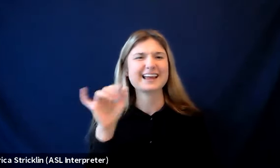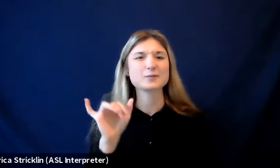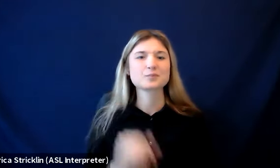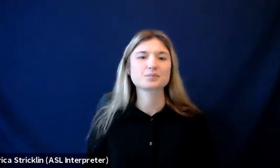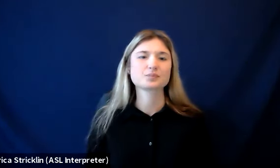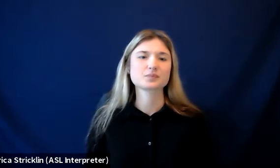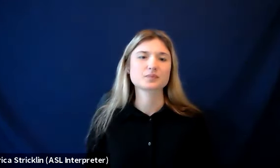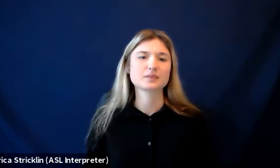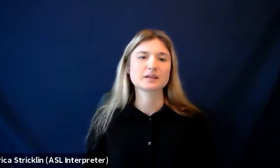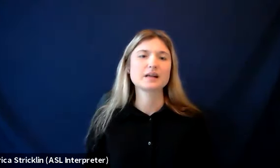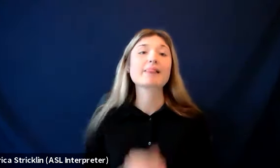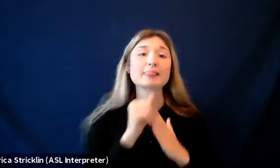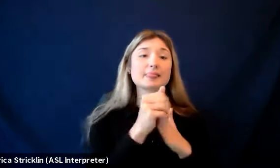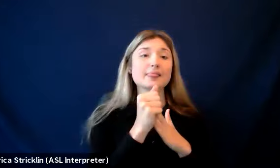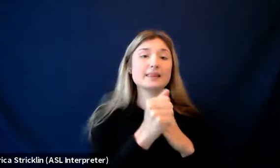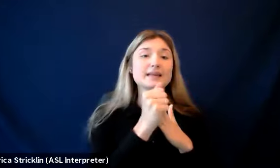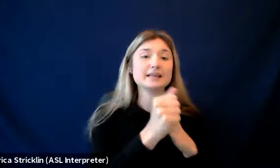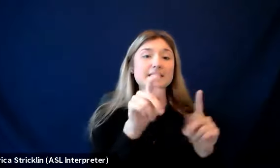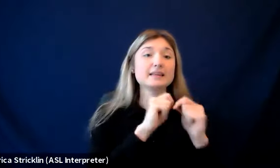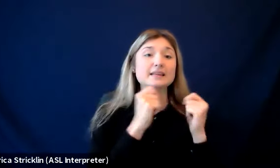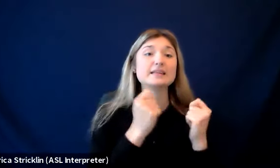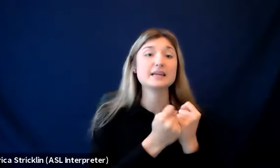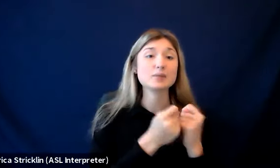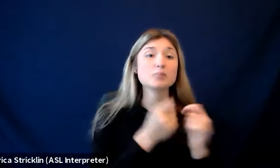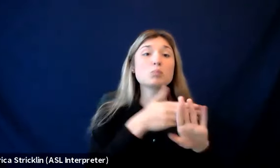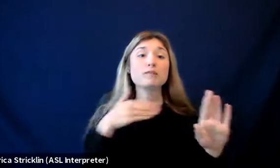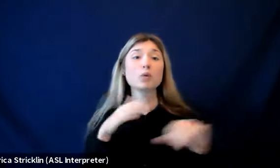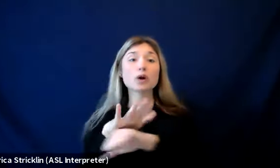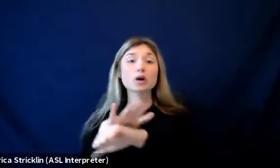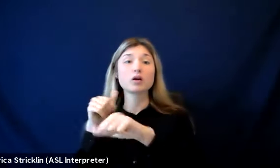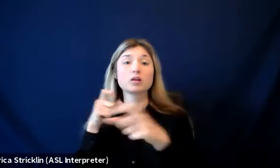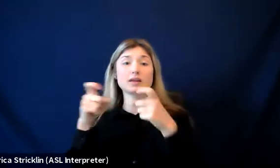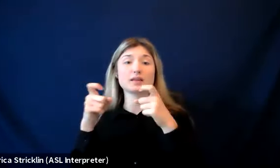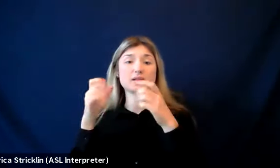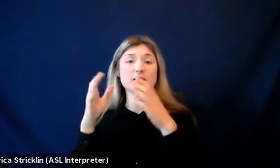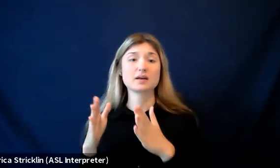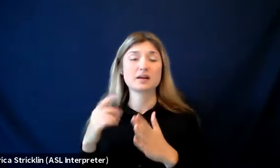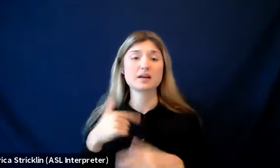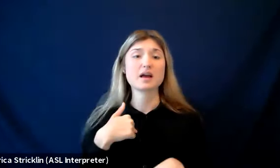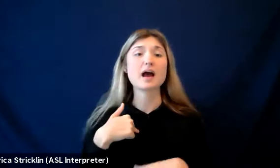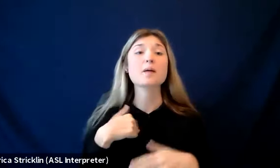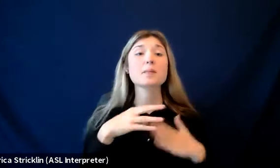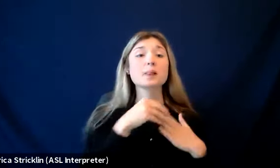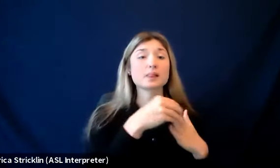leading the team before caught in manager. So I'm like, I'm leading the team.